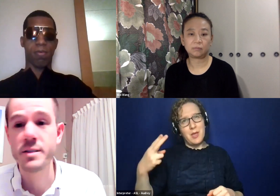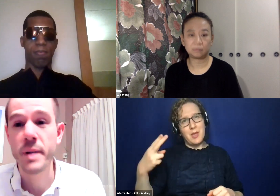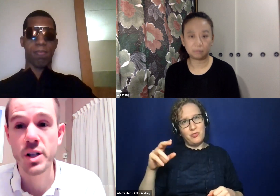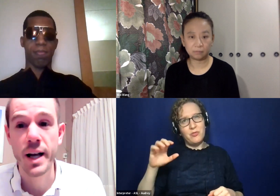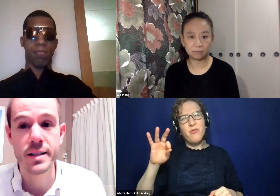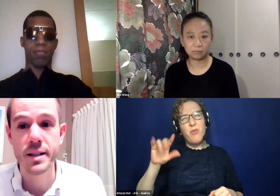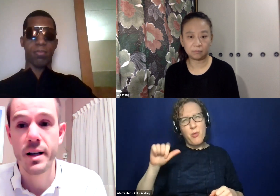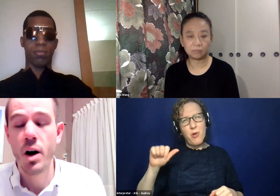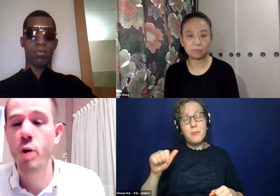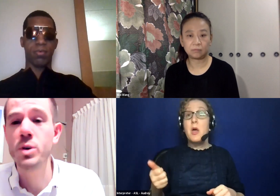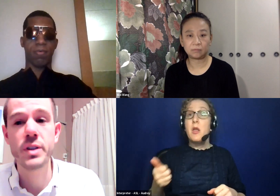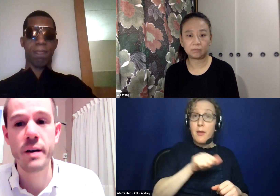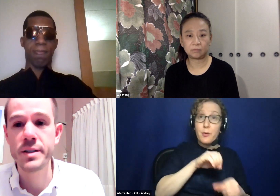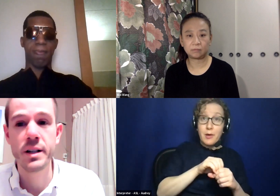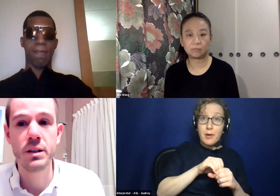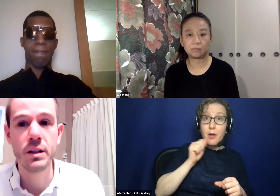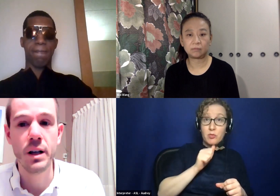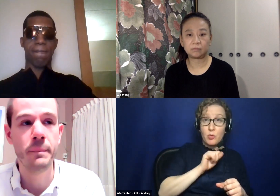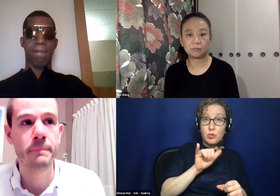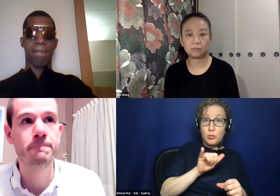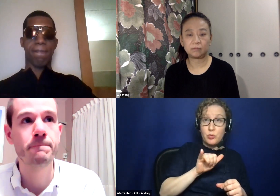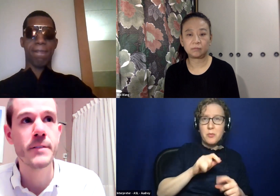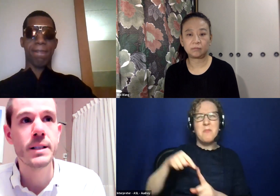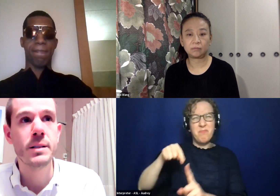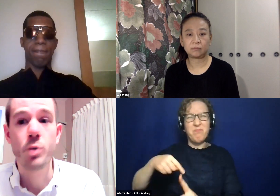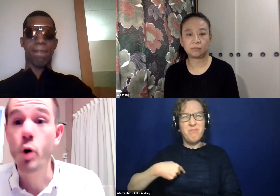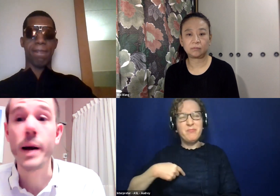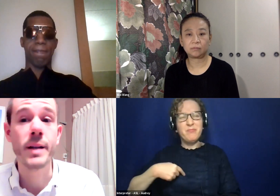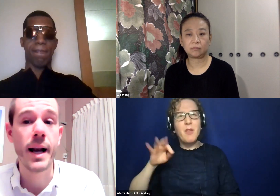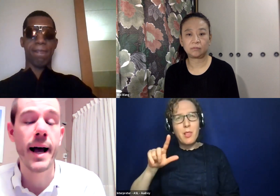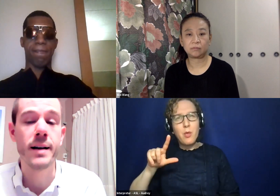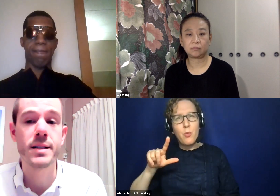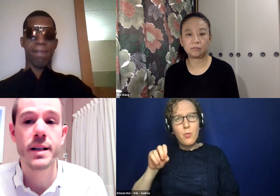And yea it's specialized almost every single program that it has